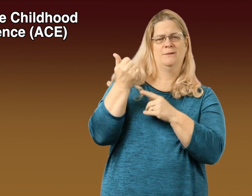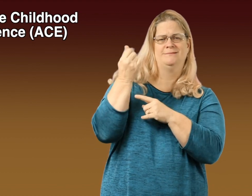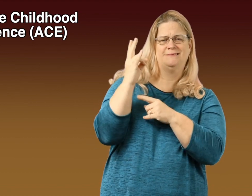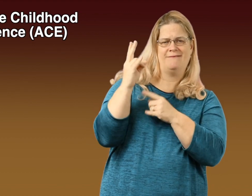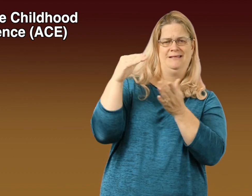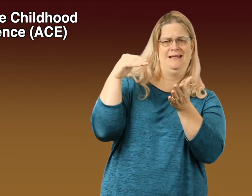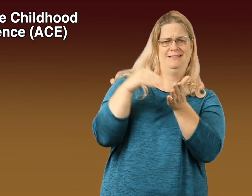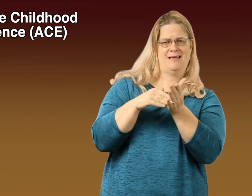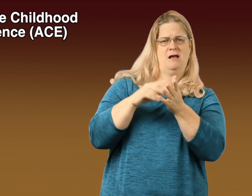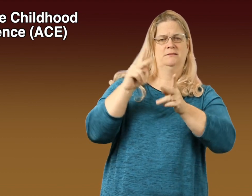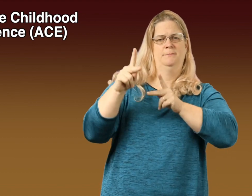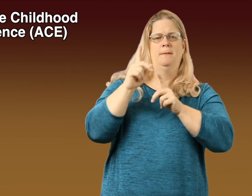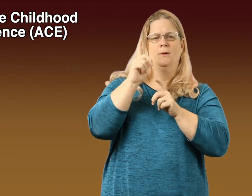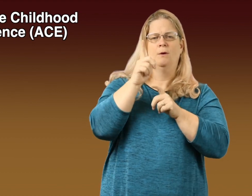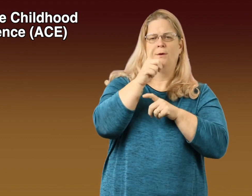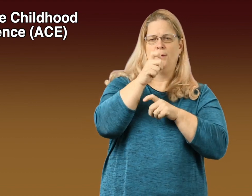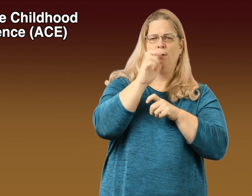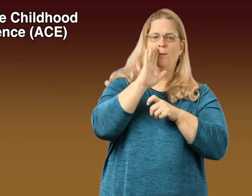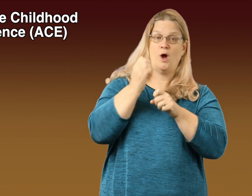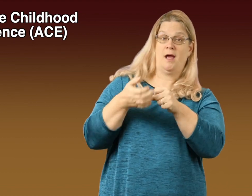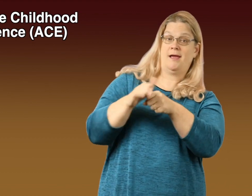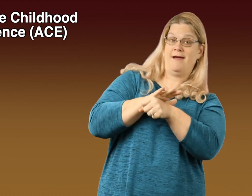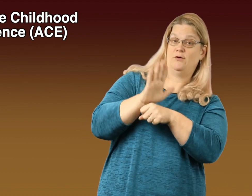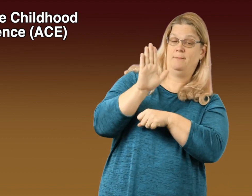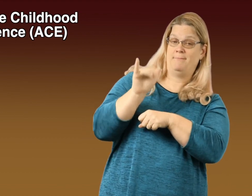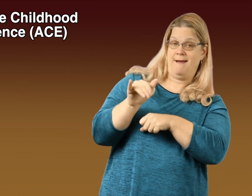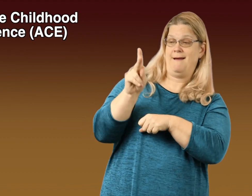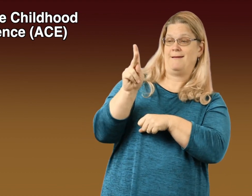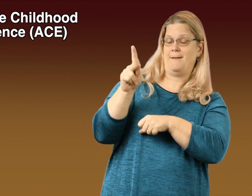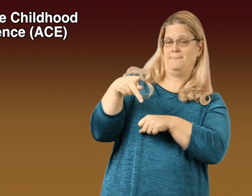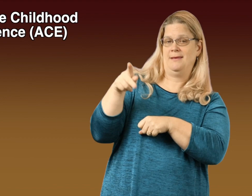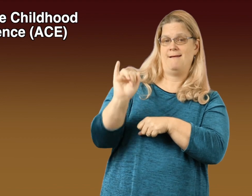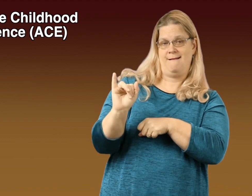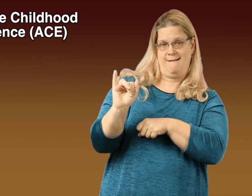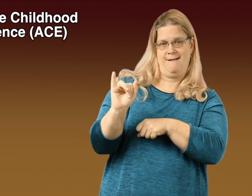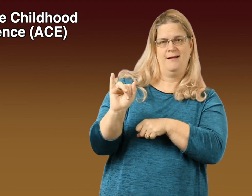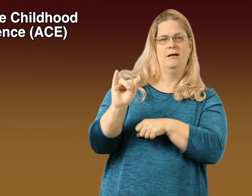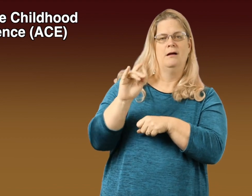This research was conducted for almost 17,000 people covered by KPI.